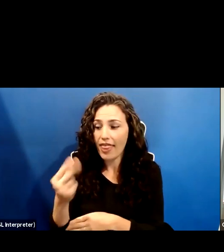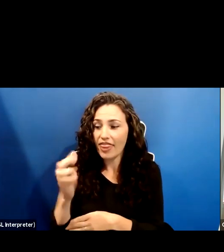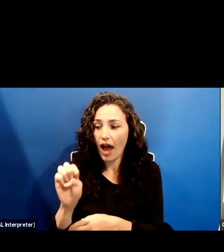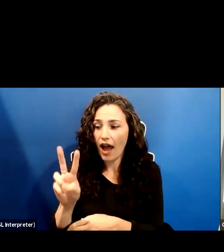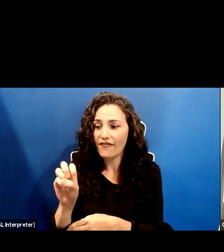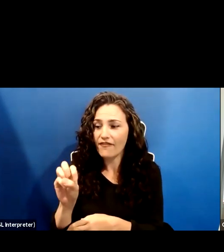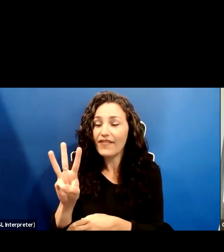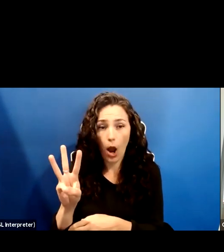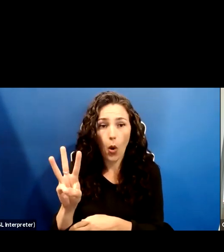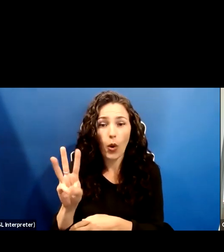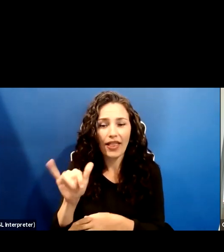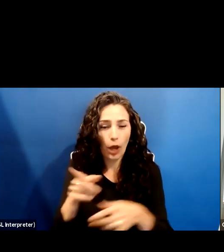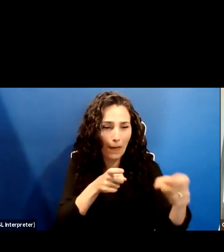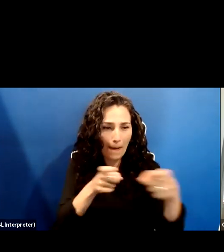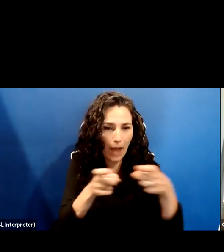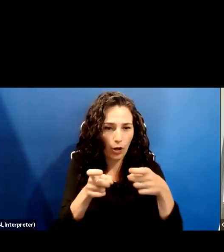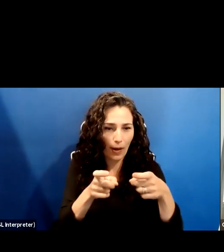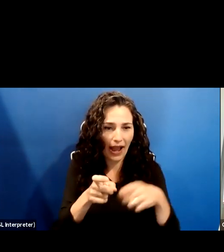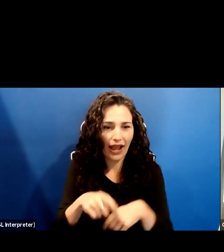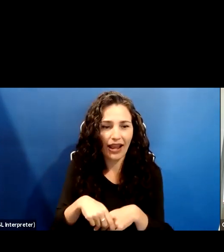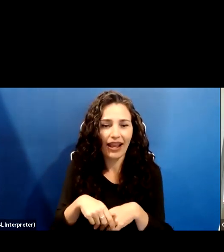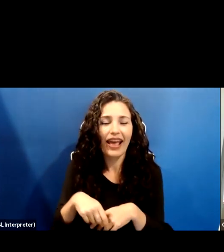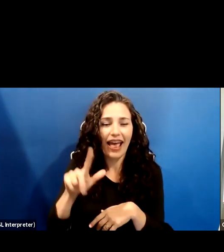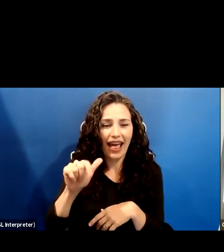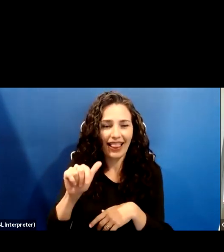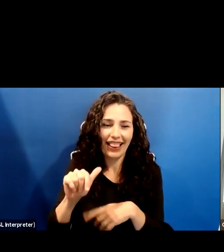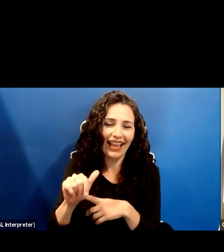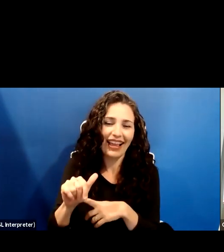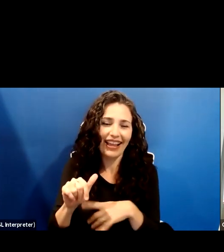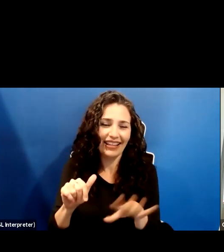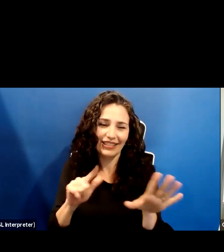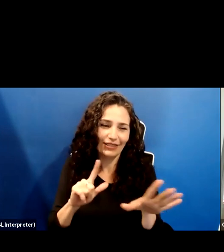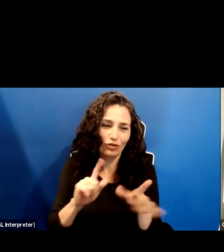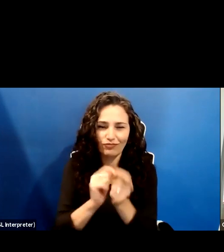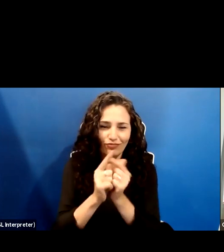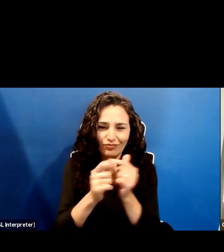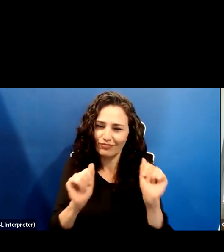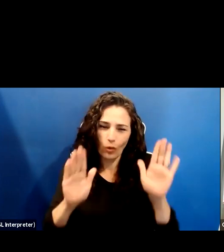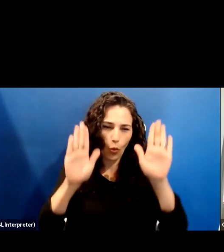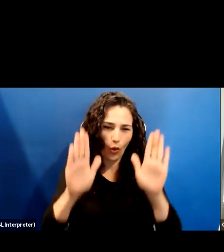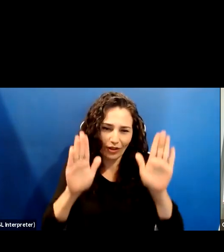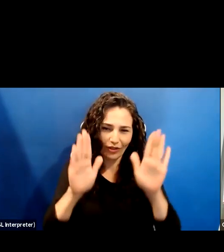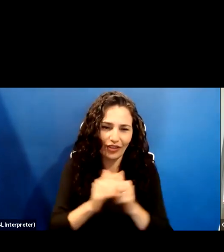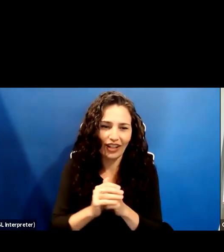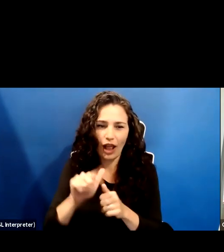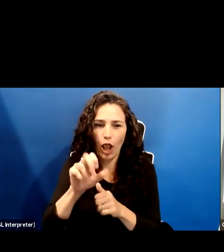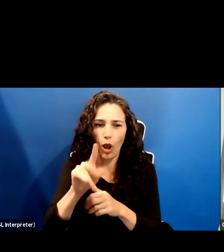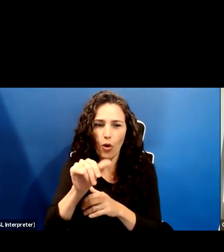moderated by the LA Times, Lorraine Ali. Really excited to have this conversation today.